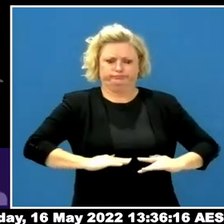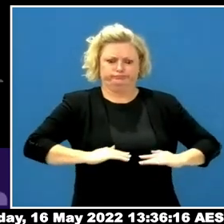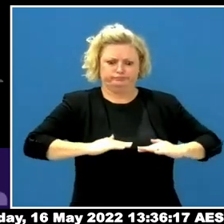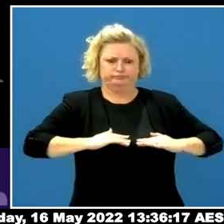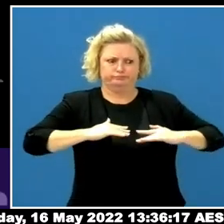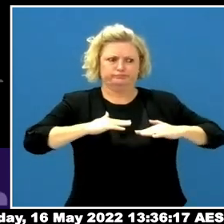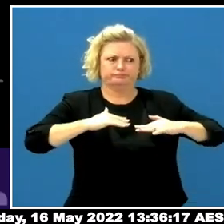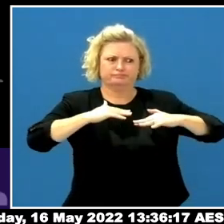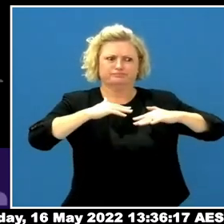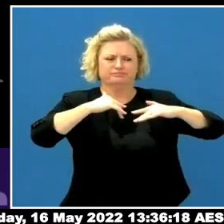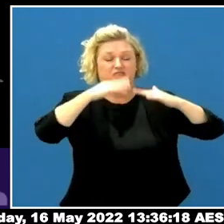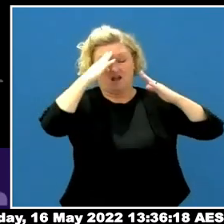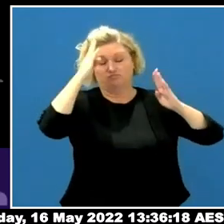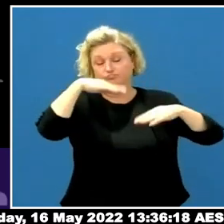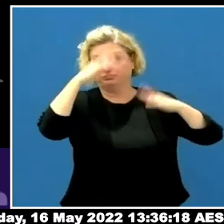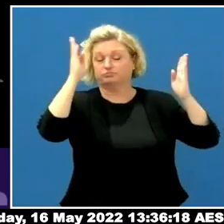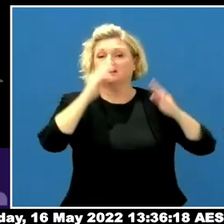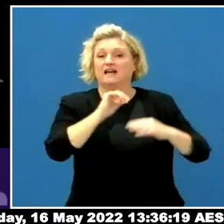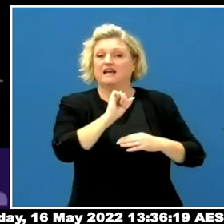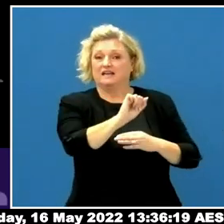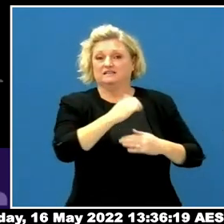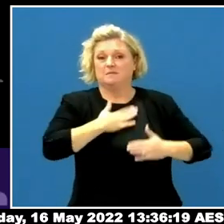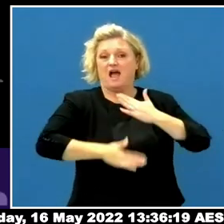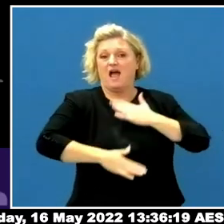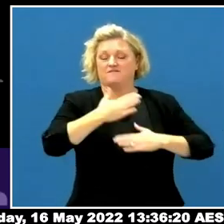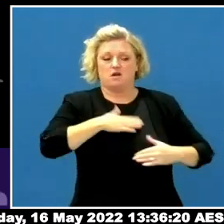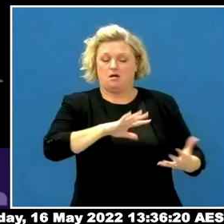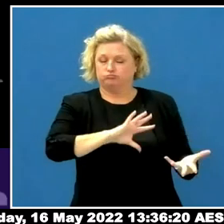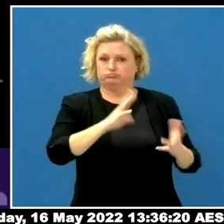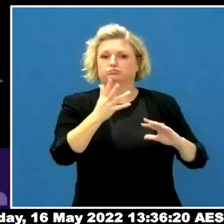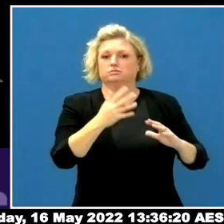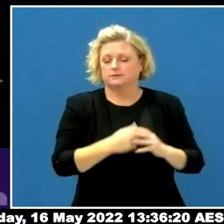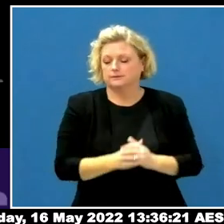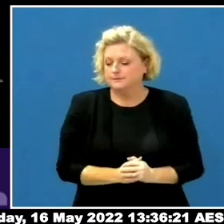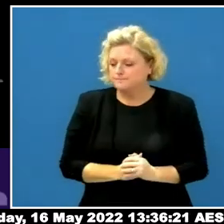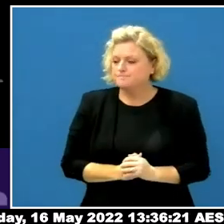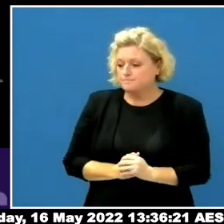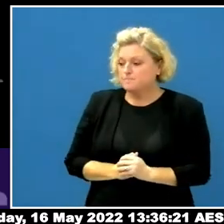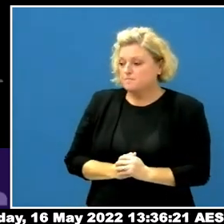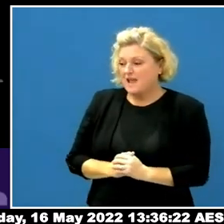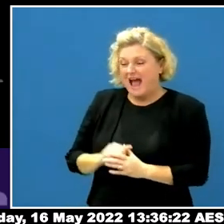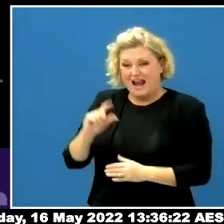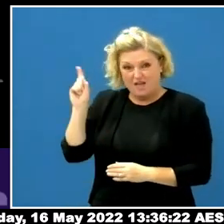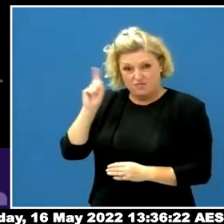And presently he's supported one on one; is that right? Yes, he is.